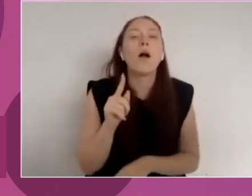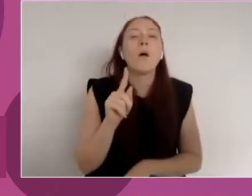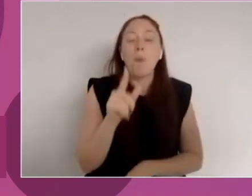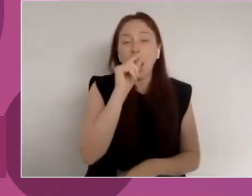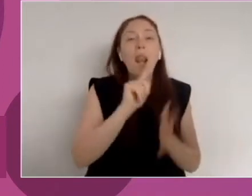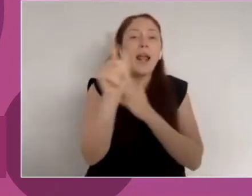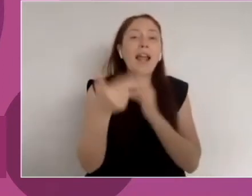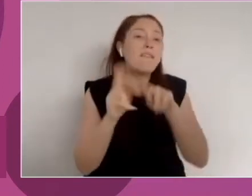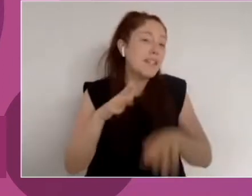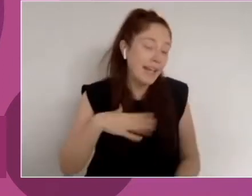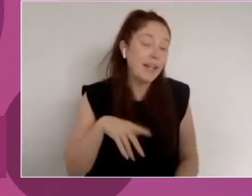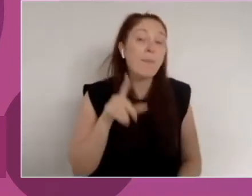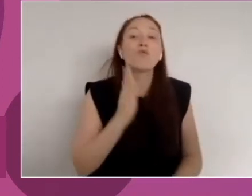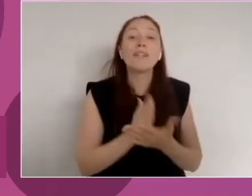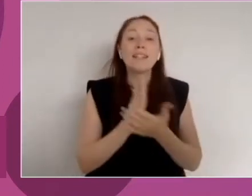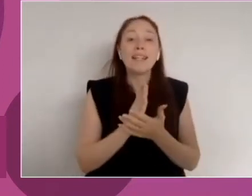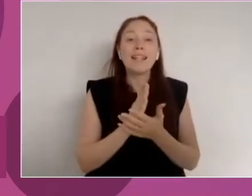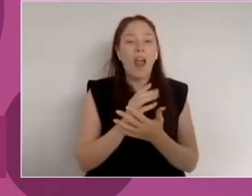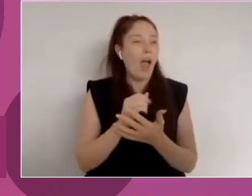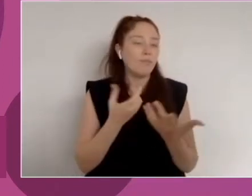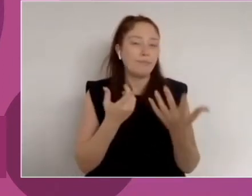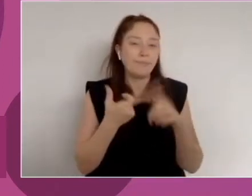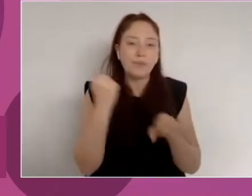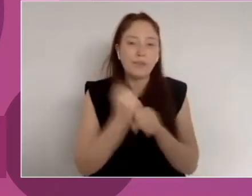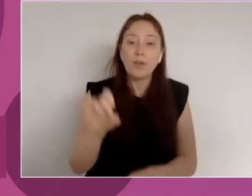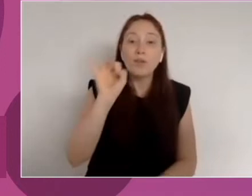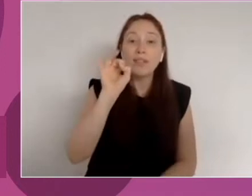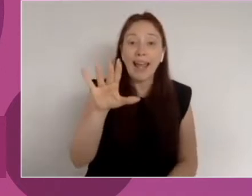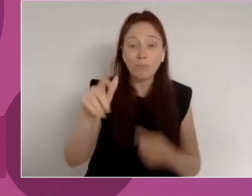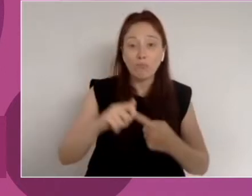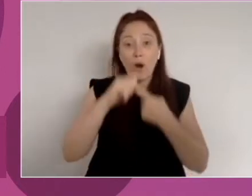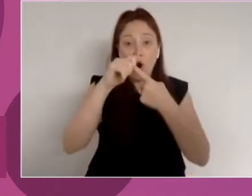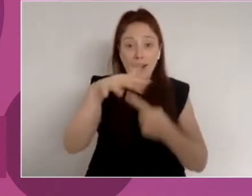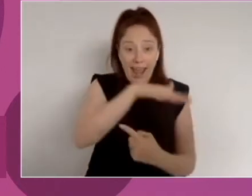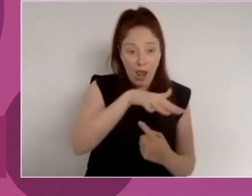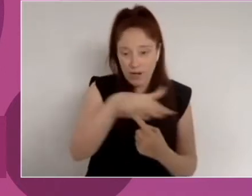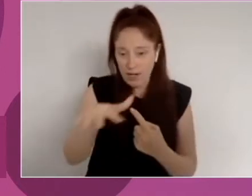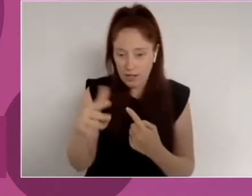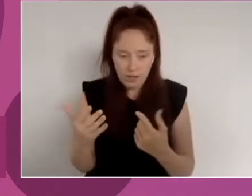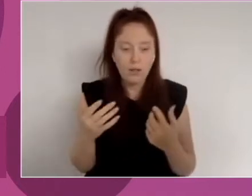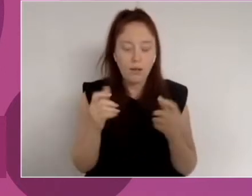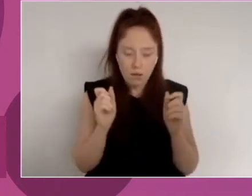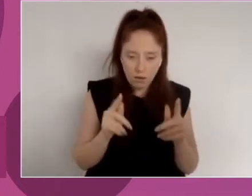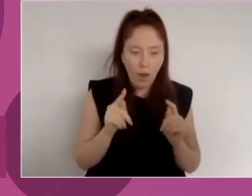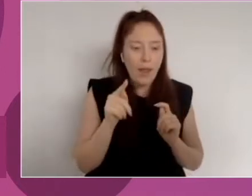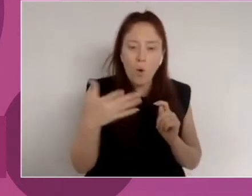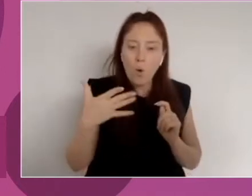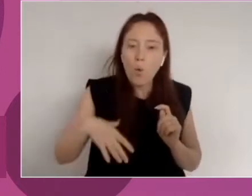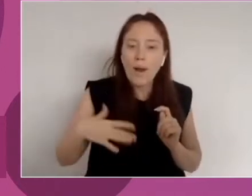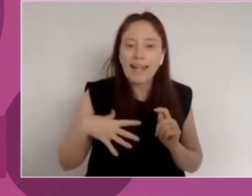we identified ten priority areas where we said there needs to be an agreement between all of us